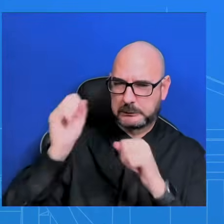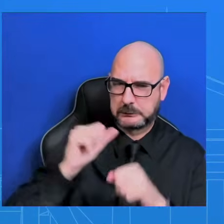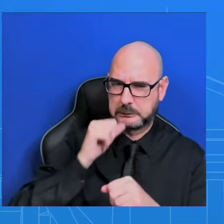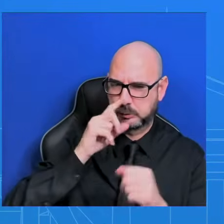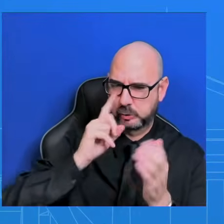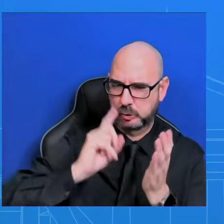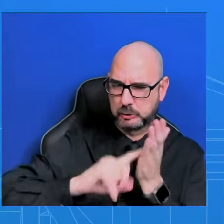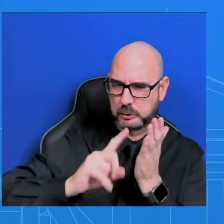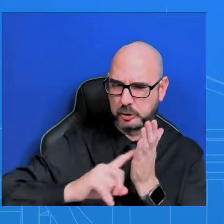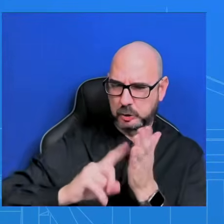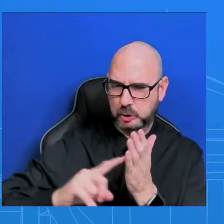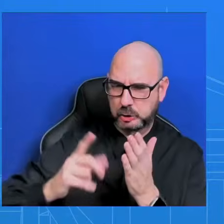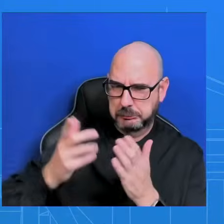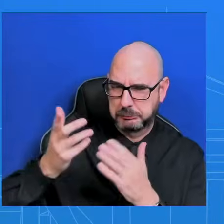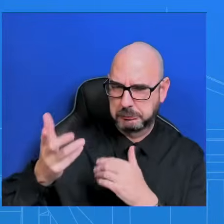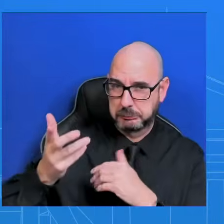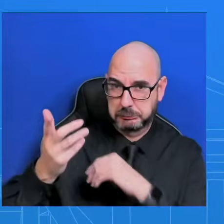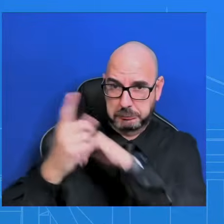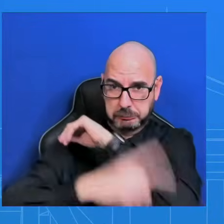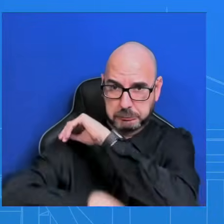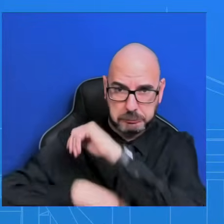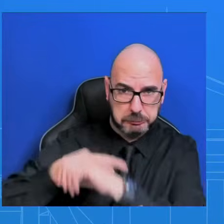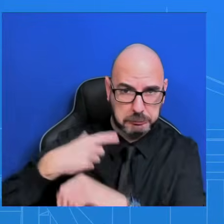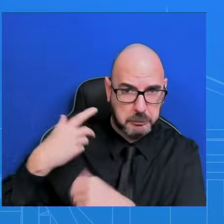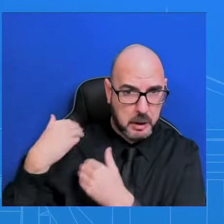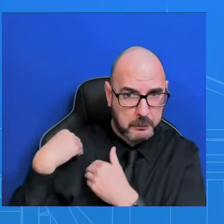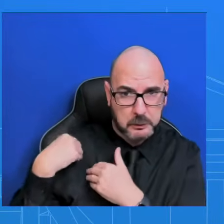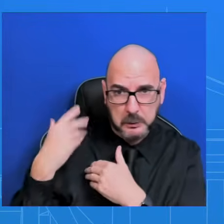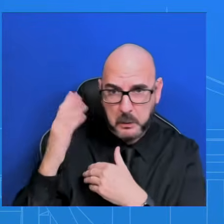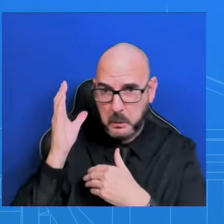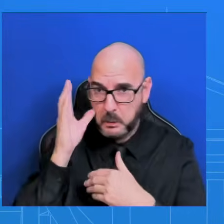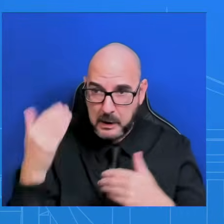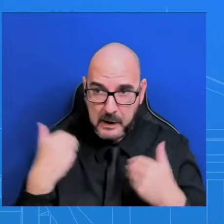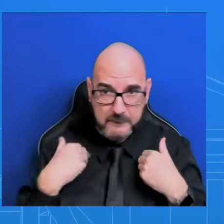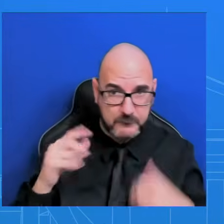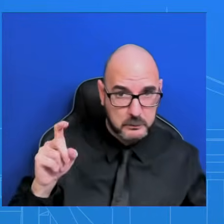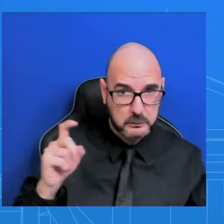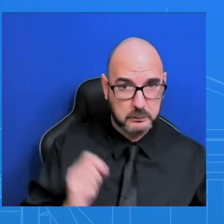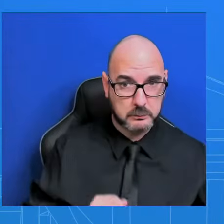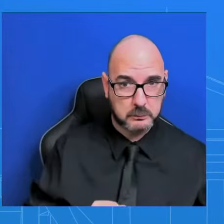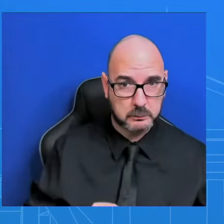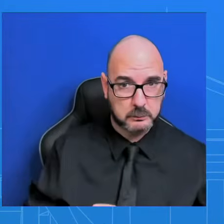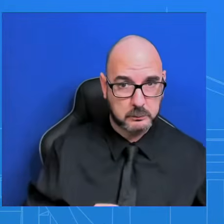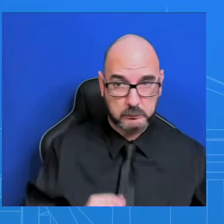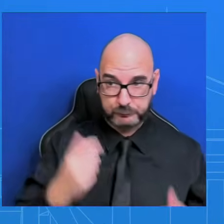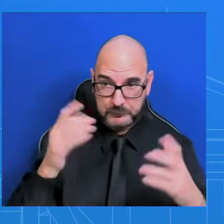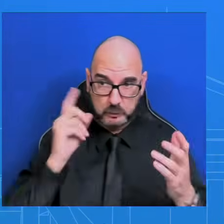I wondered if he had time to look through the full findings and if his opinion has changed at all.